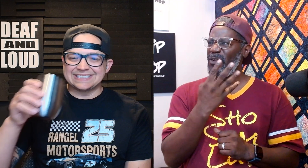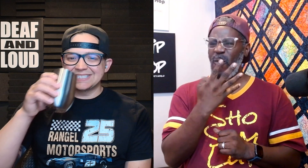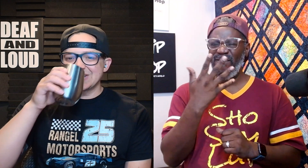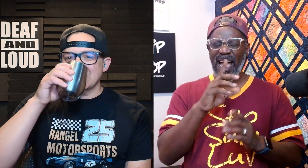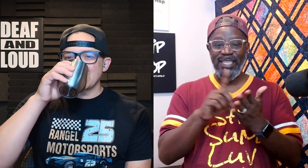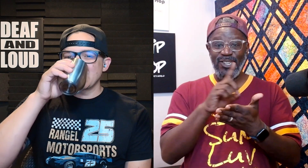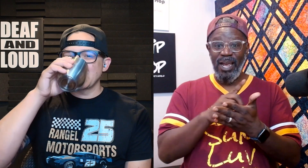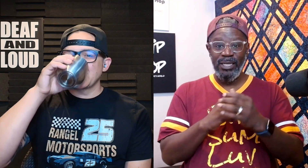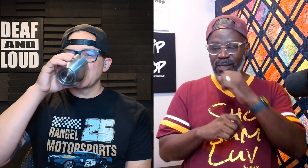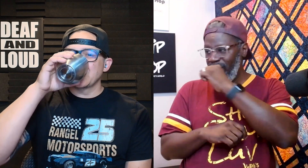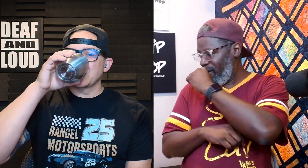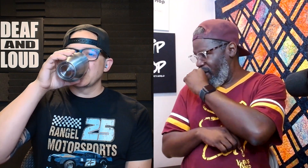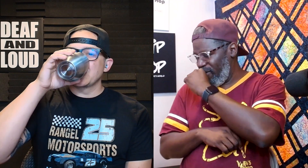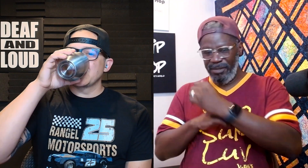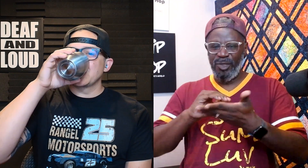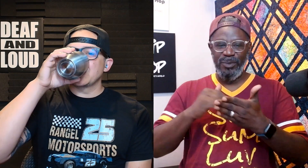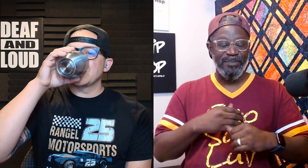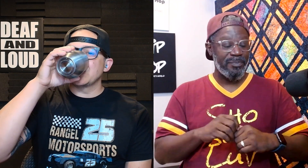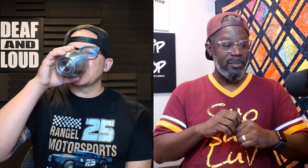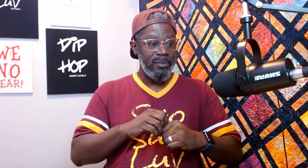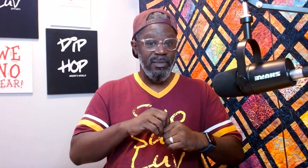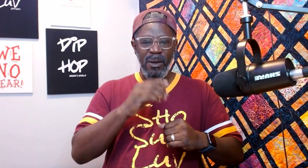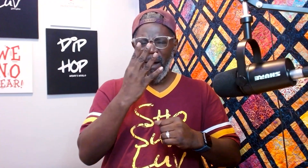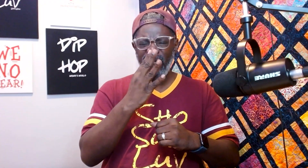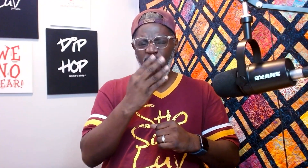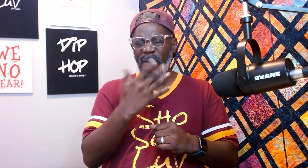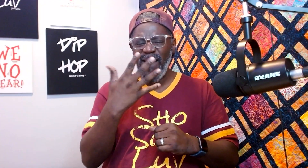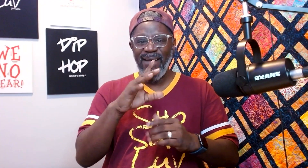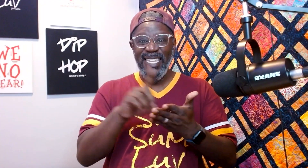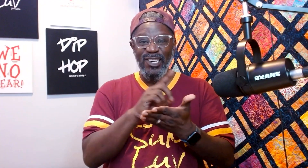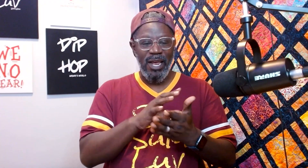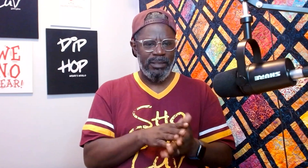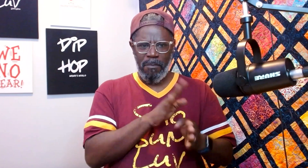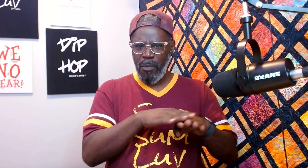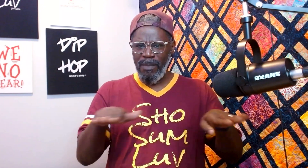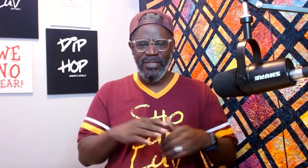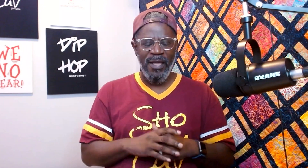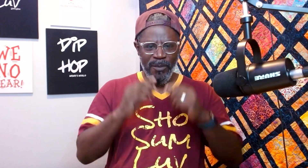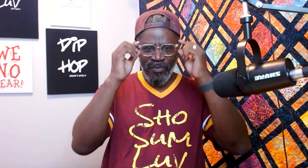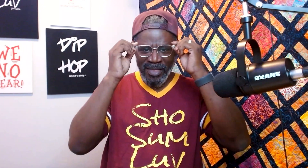was four or five dictionaries. Excuse me, about four or five dictionaries. Put them out there.